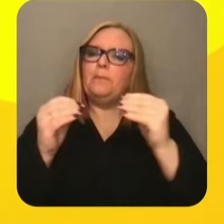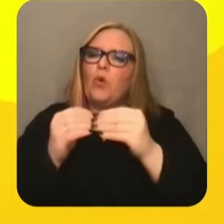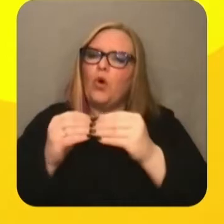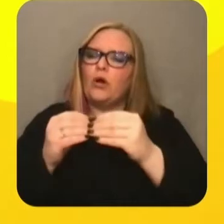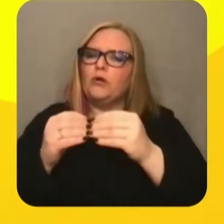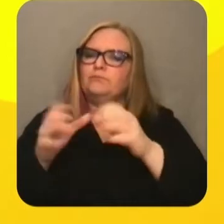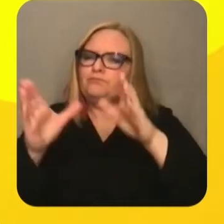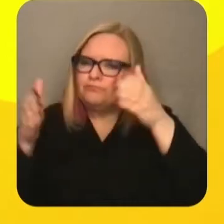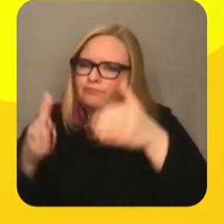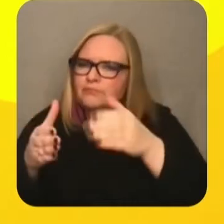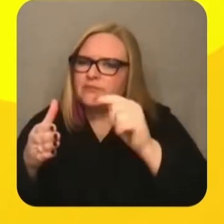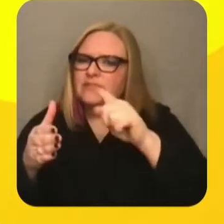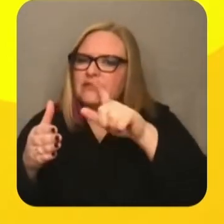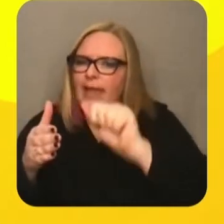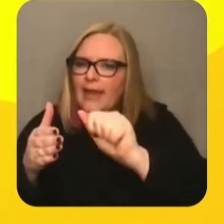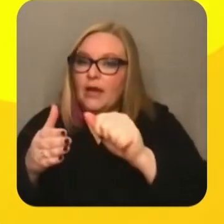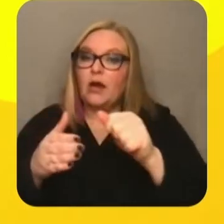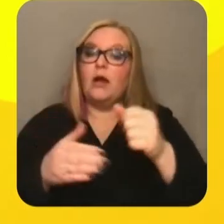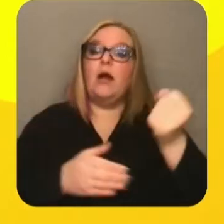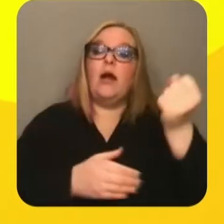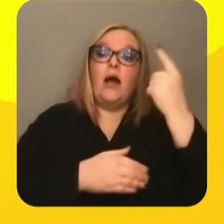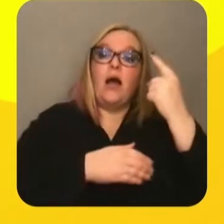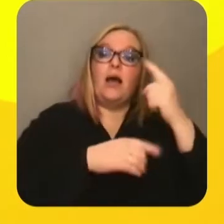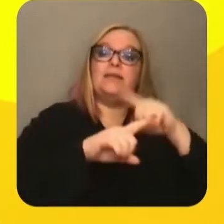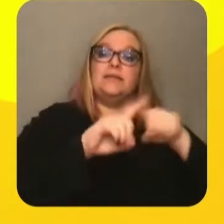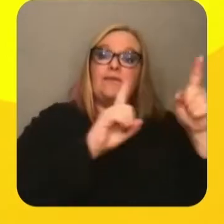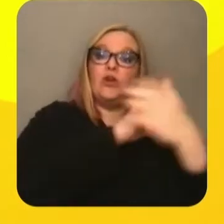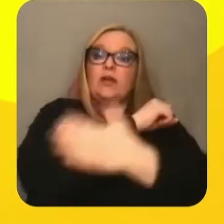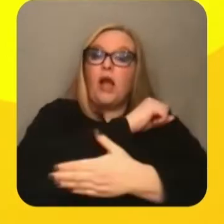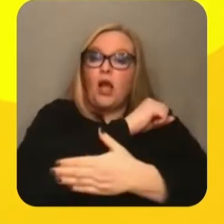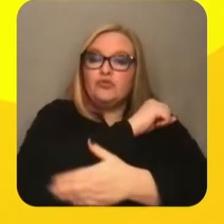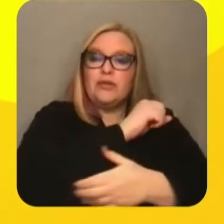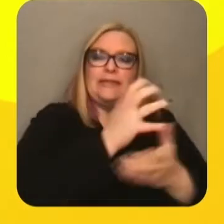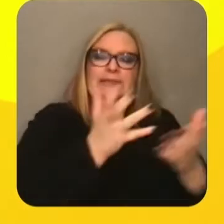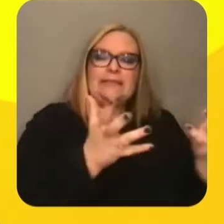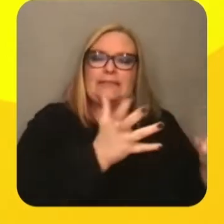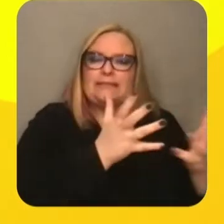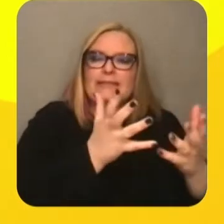However, abroad you find yourself with with tremendous gaps and fragmented data.